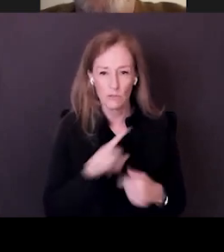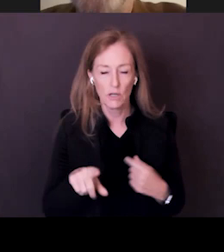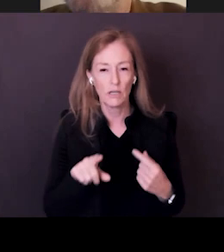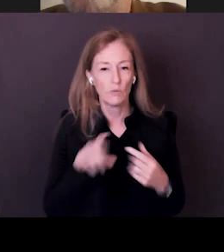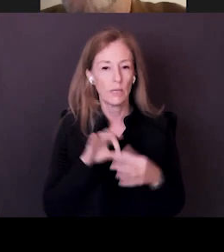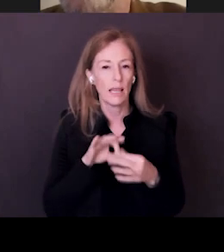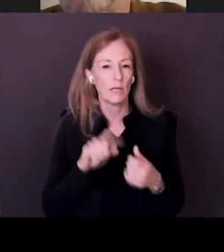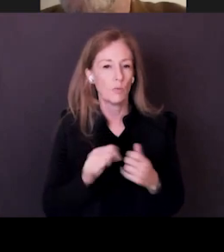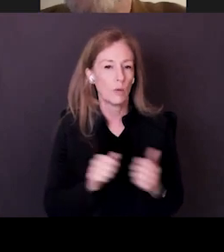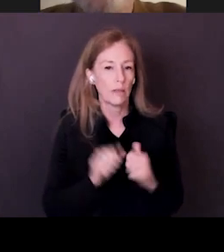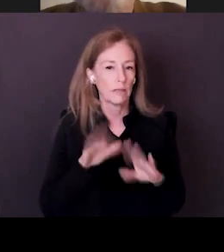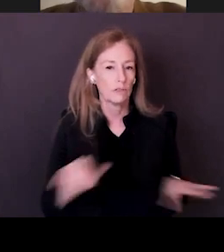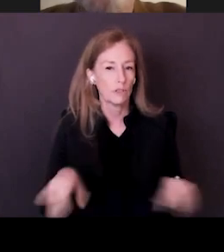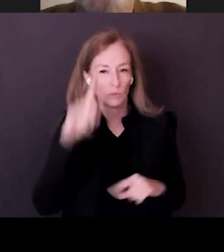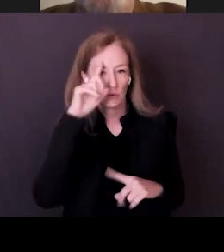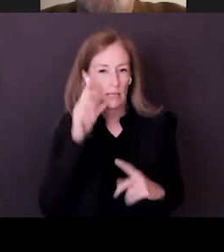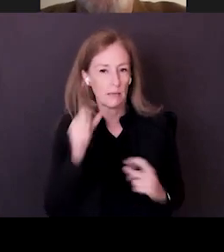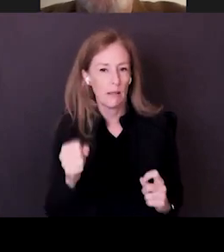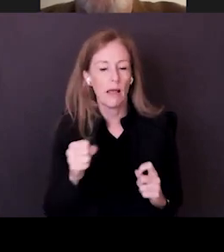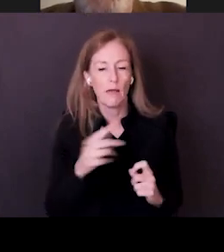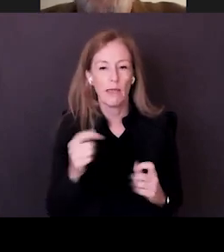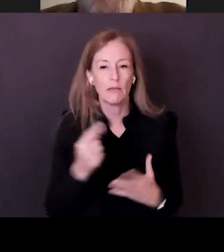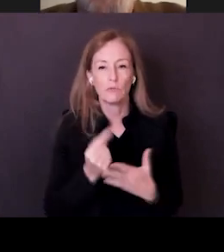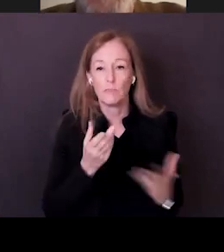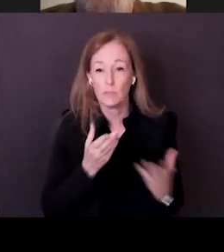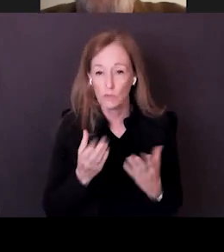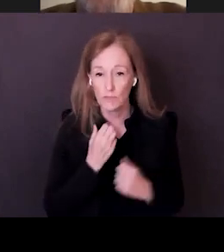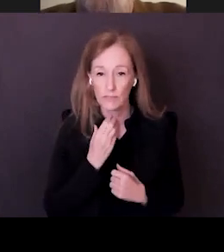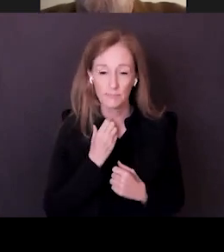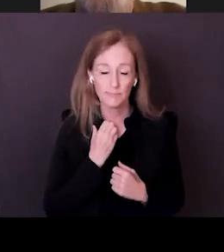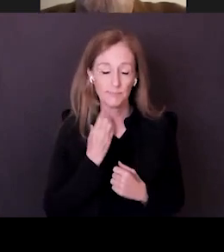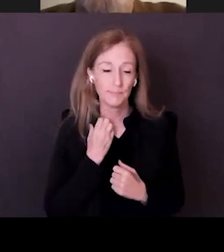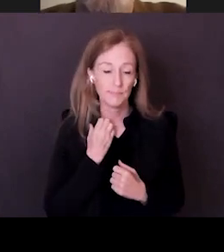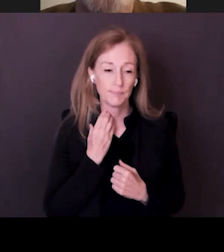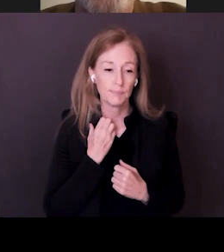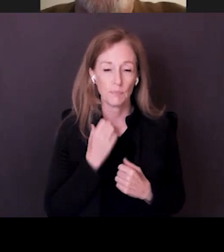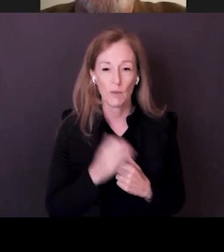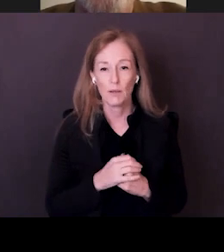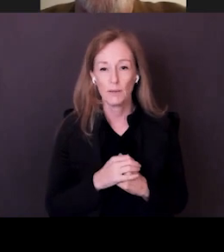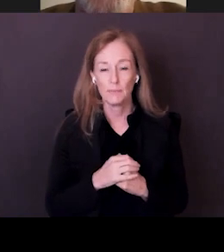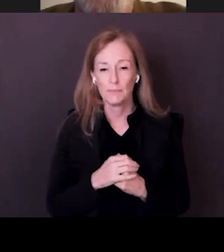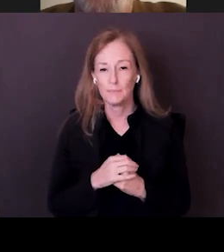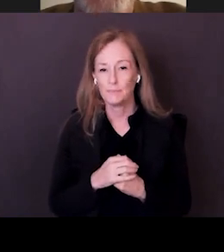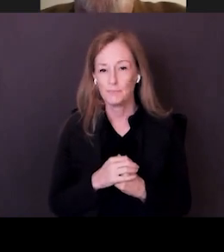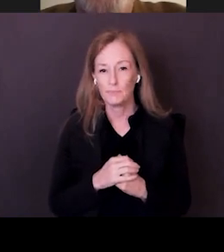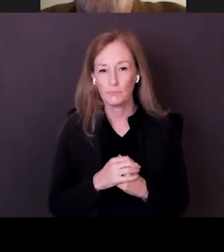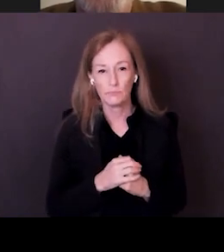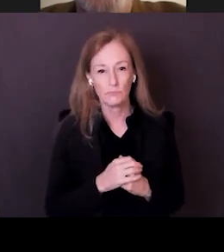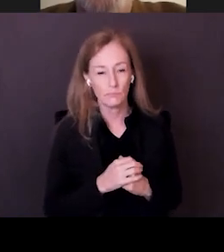HEALTH AND TREATMENT SERVICES WITH CHILDREN. ONE THING THAT I THINK IS USEFUL TO NOTE